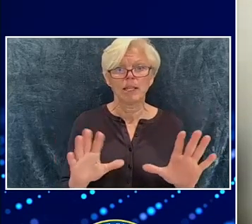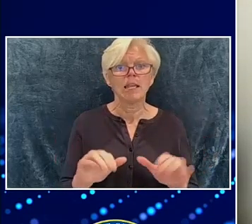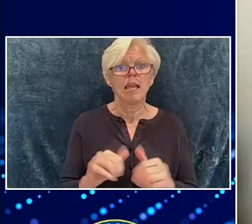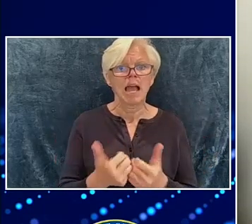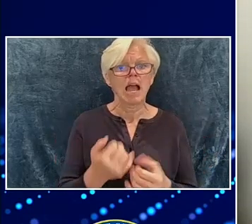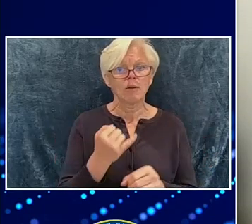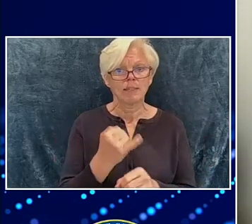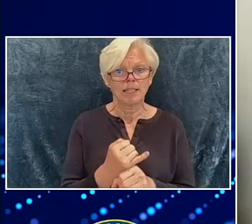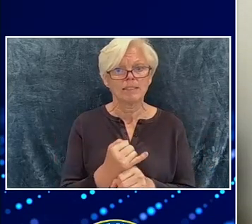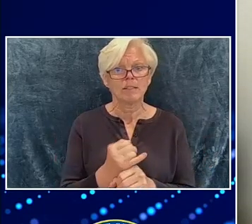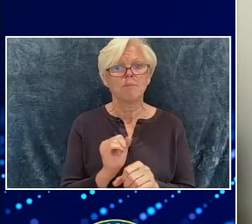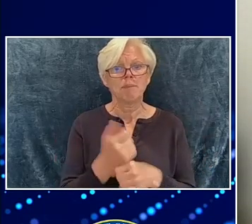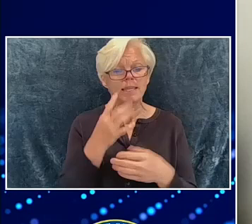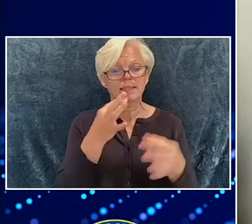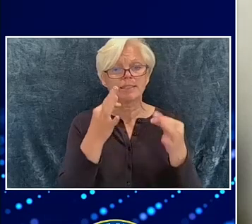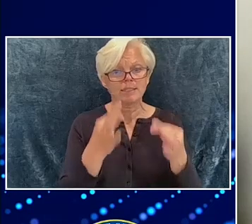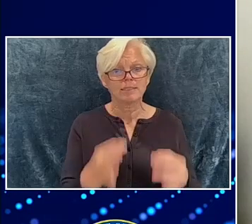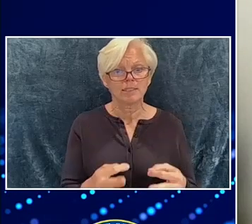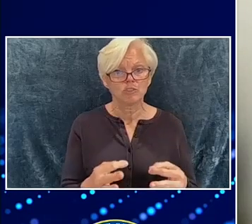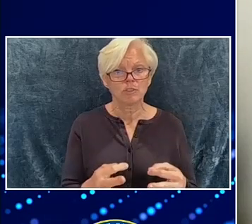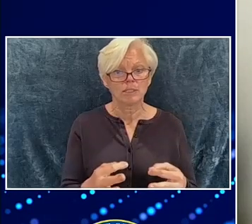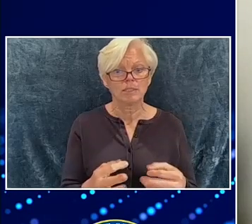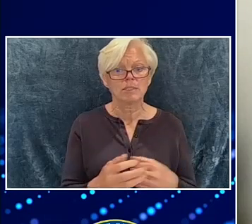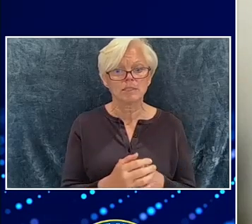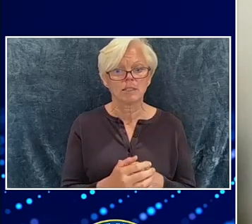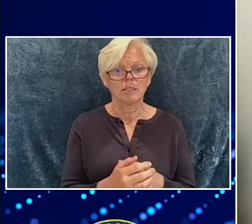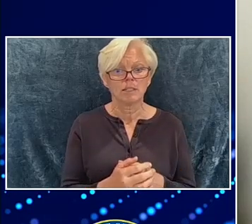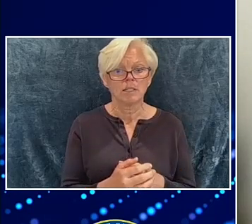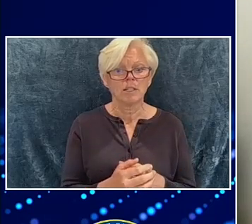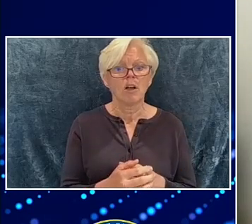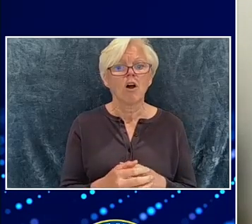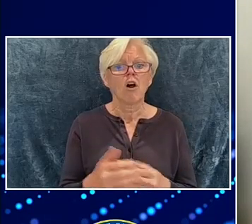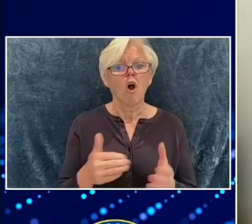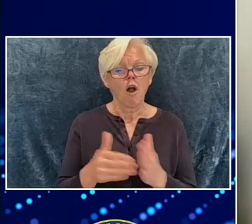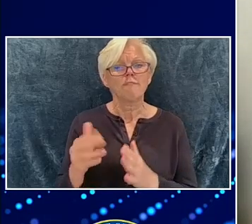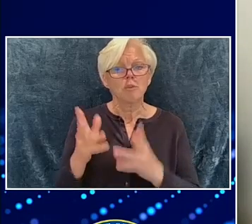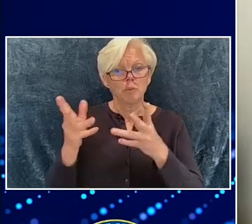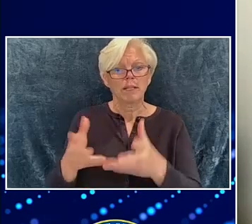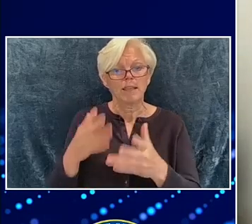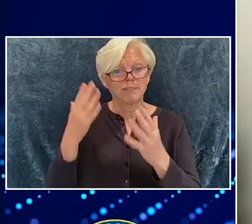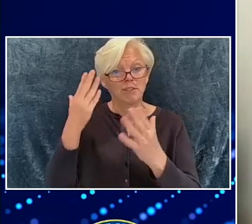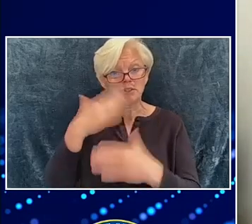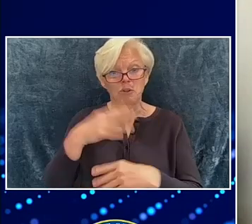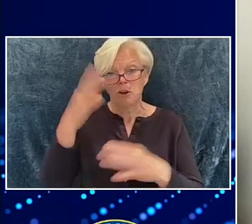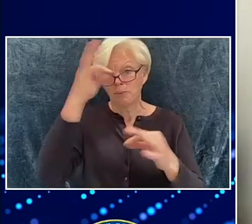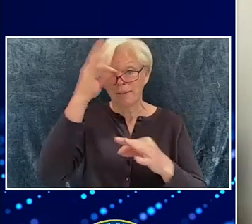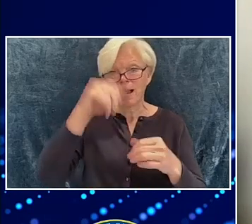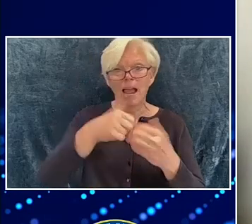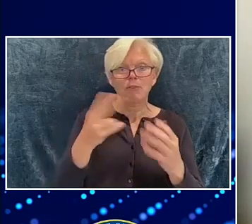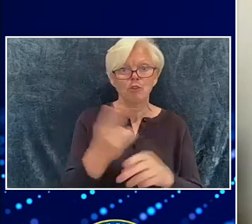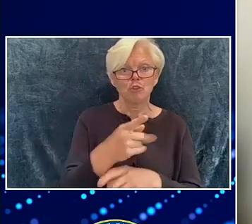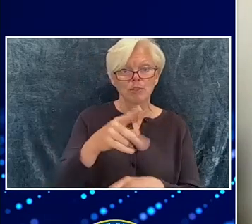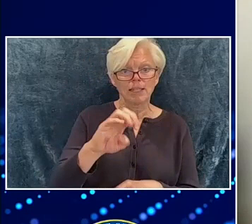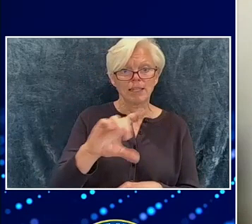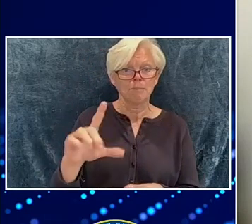decisions. Oftentimes, students are left in the dark in terms of how their Pell grants are used. So I'm not sure that necessarily would be